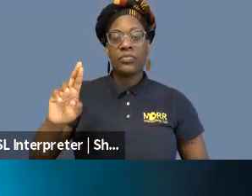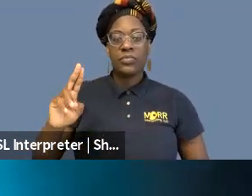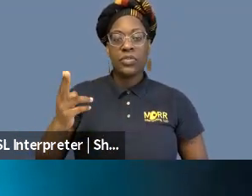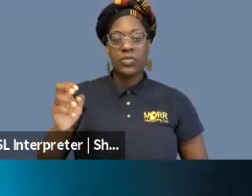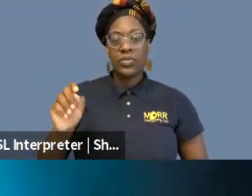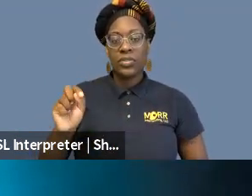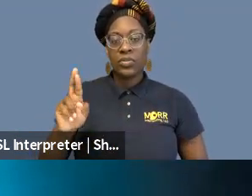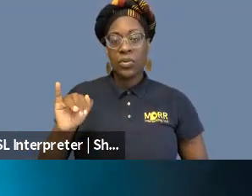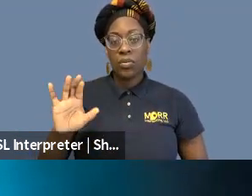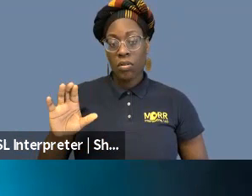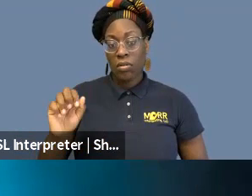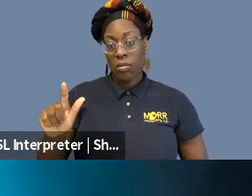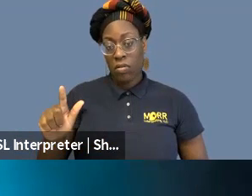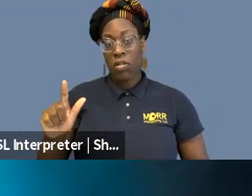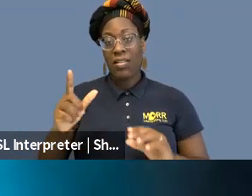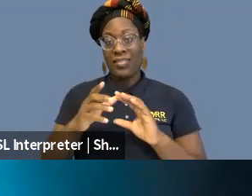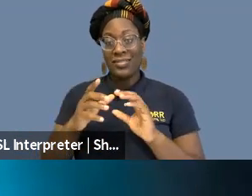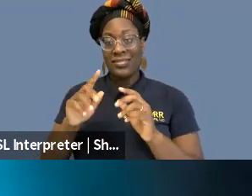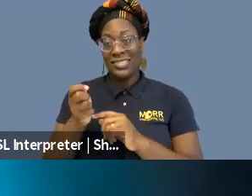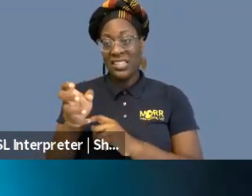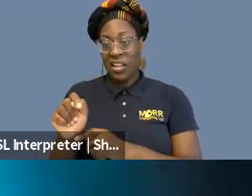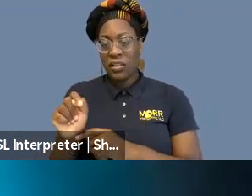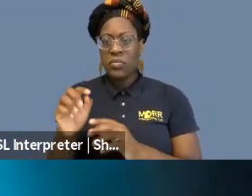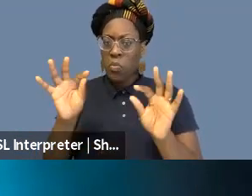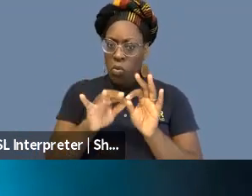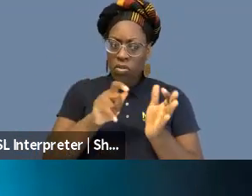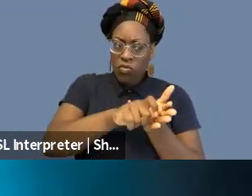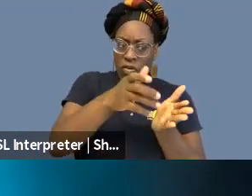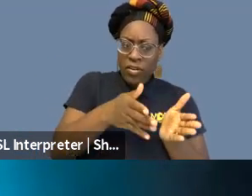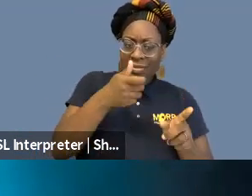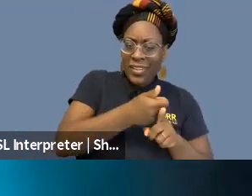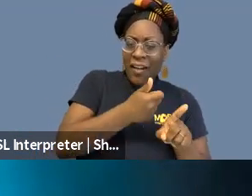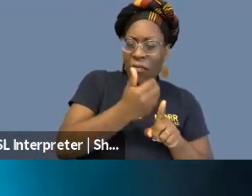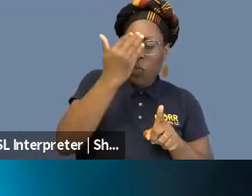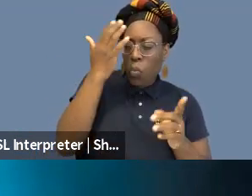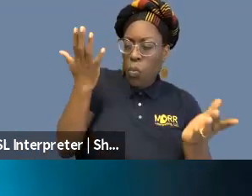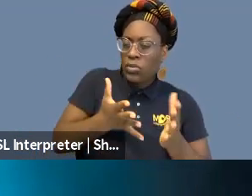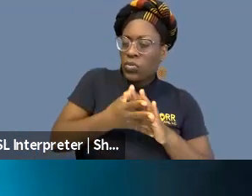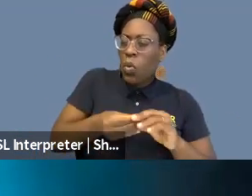what story they are trying to tell. To communicate effectively, the author must consider the audience